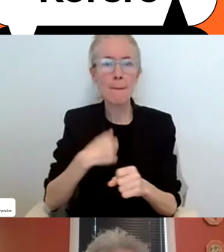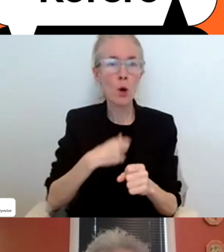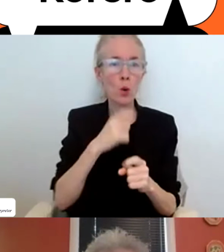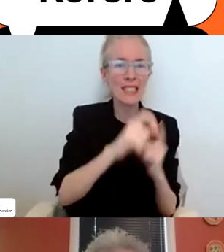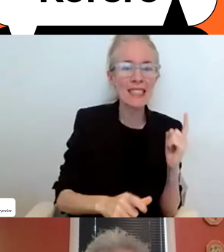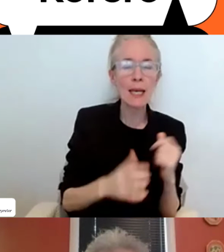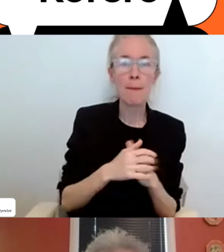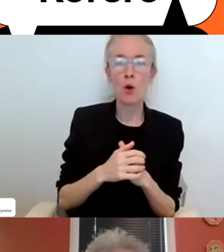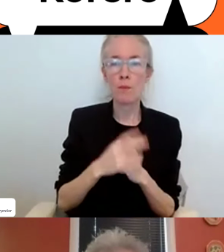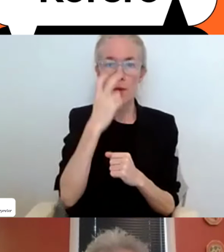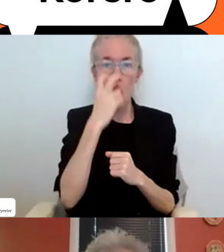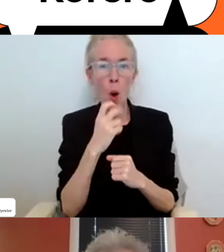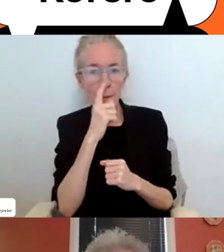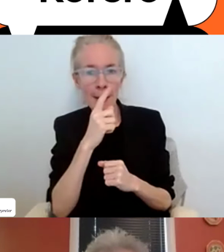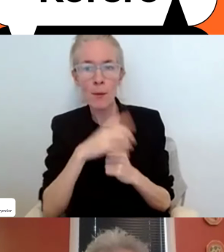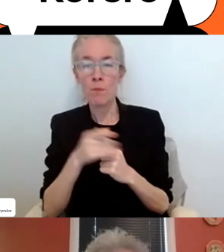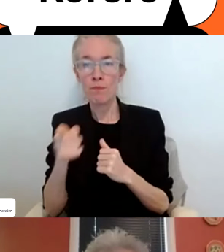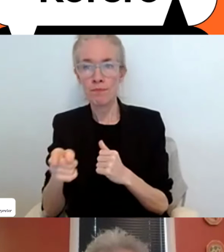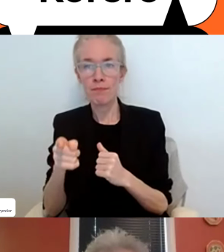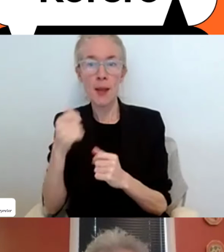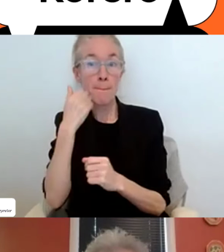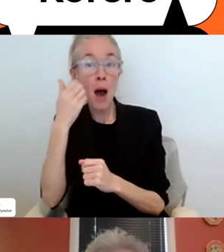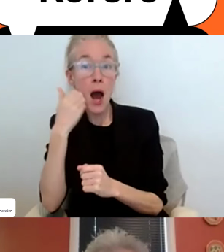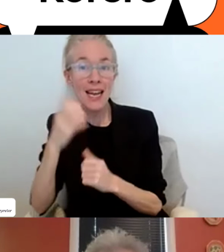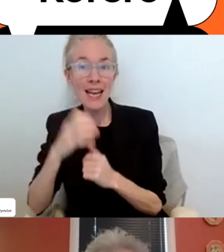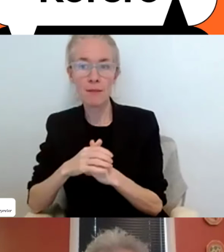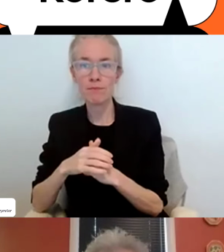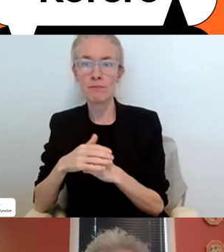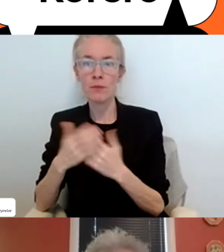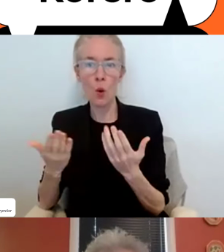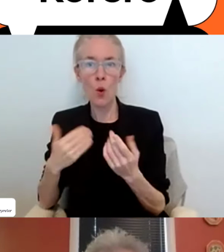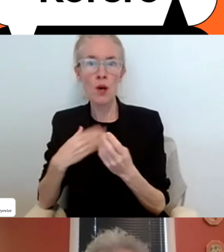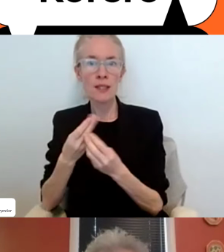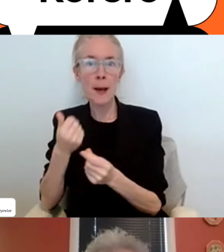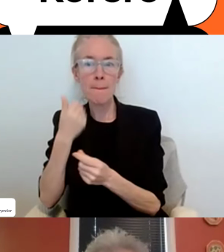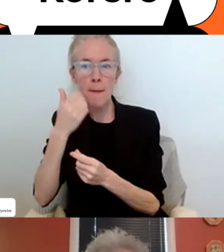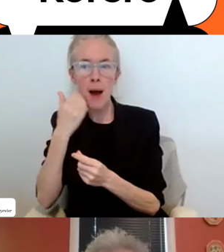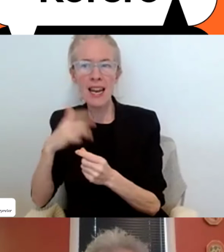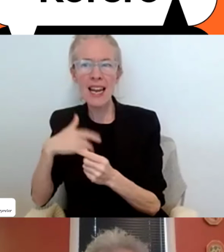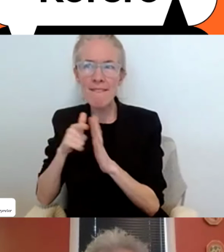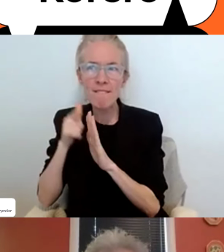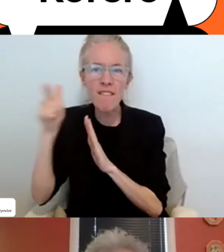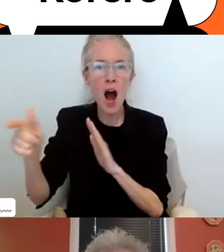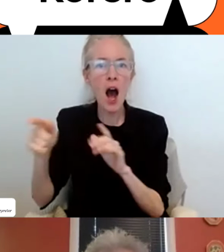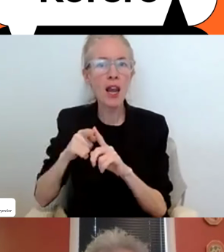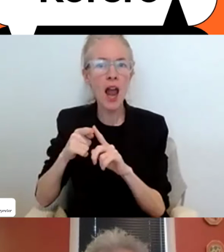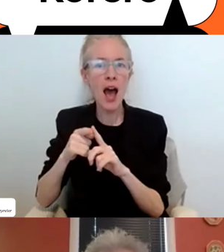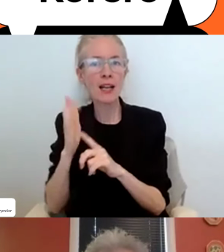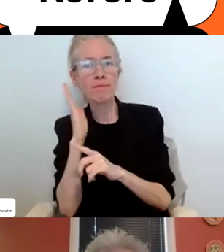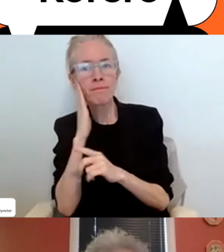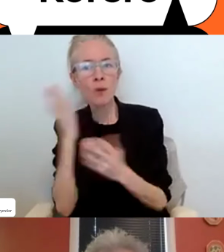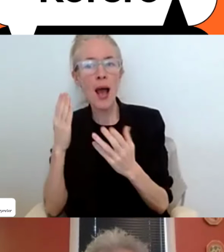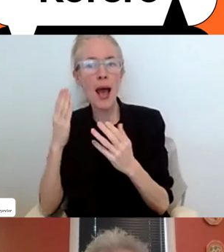are we hearing from the people that live on marae and live in more remote parts of the district. Because if we're not hearing from